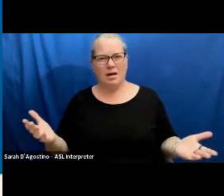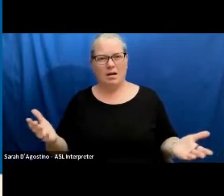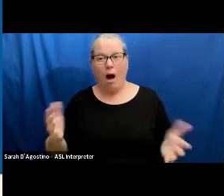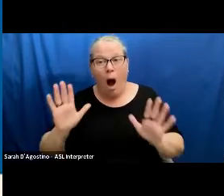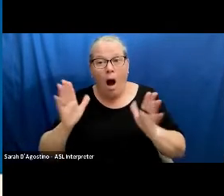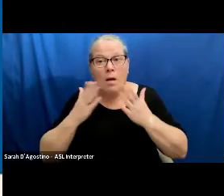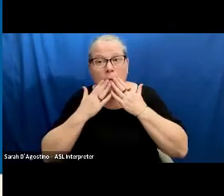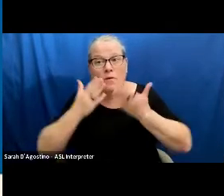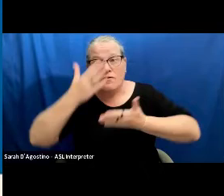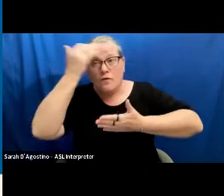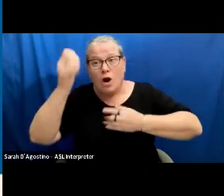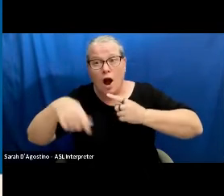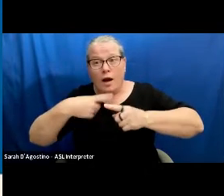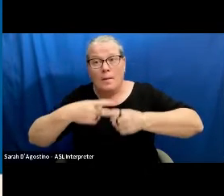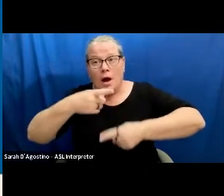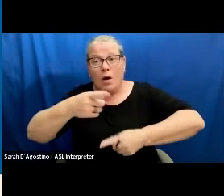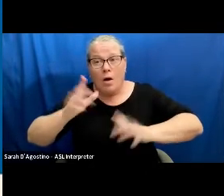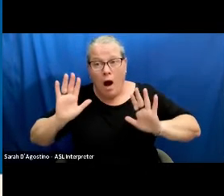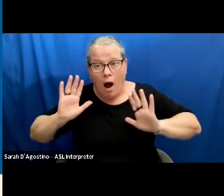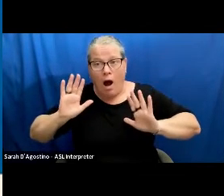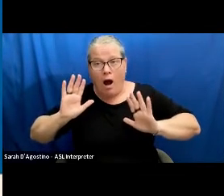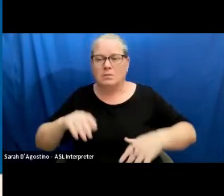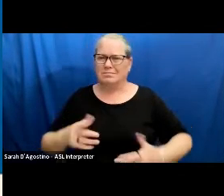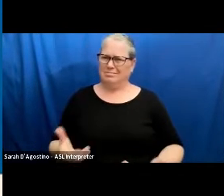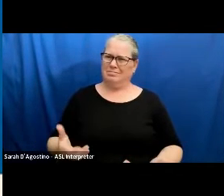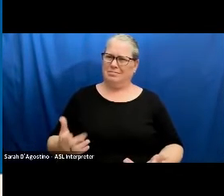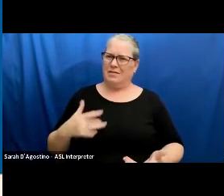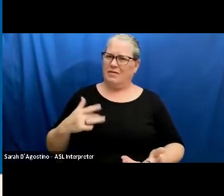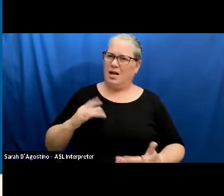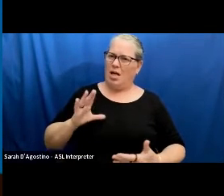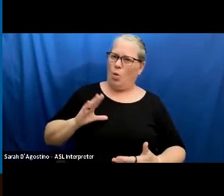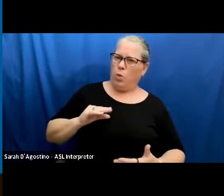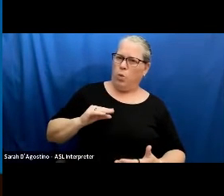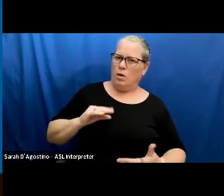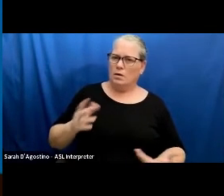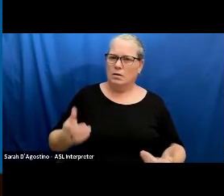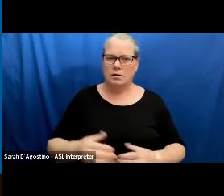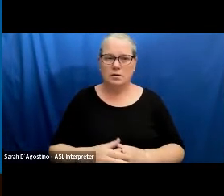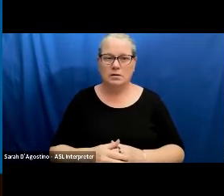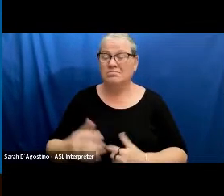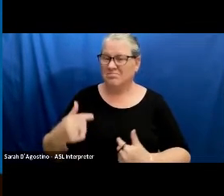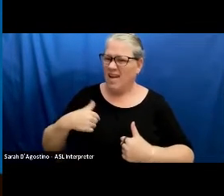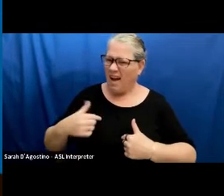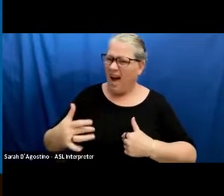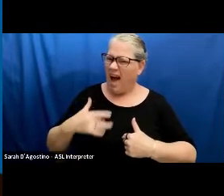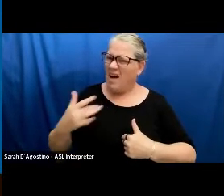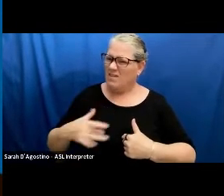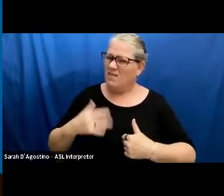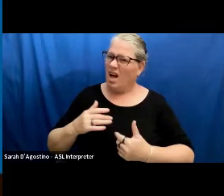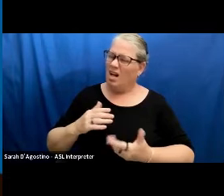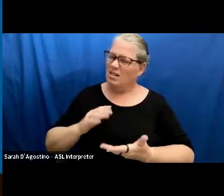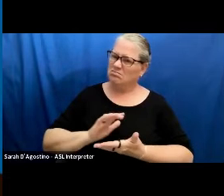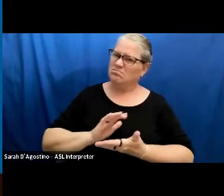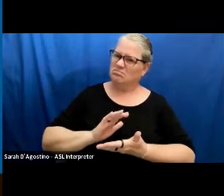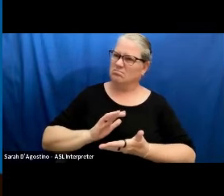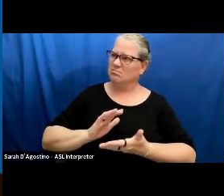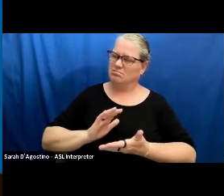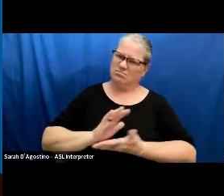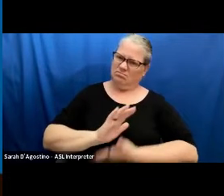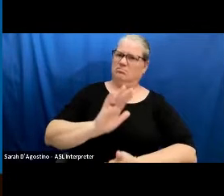felt cast to the side but i was determined to vote when we asked if they had the pulling machine they